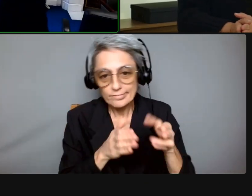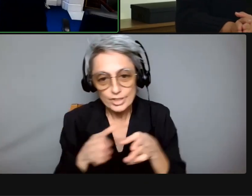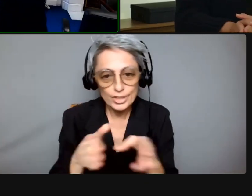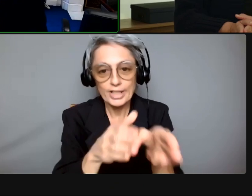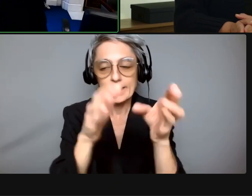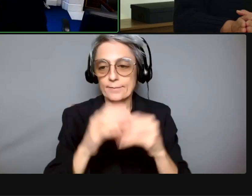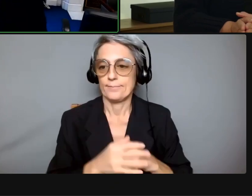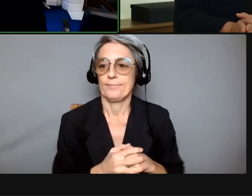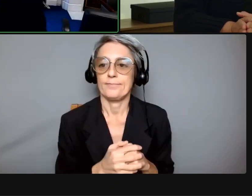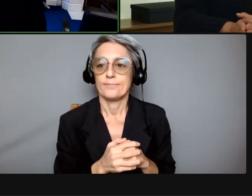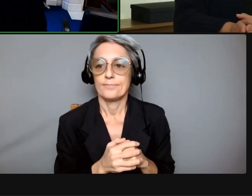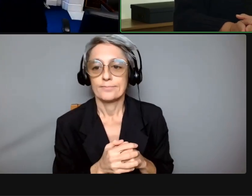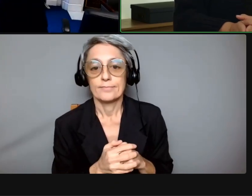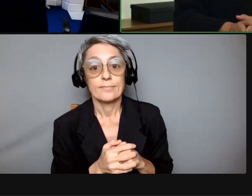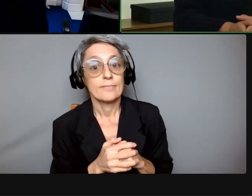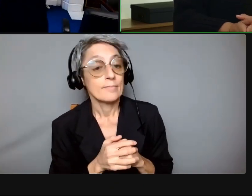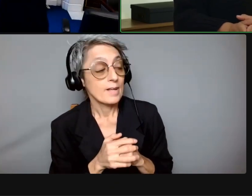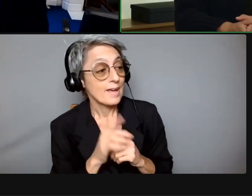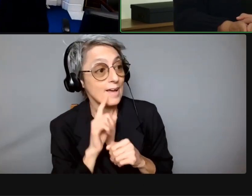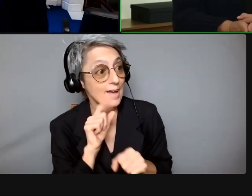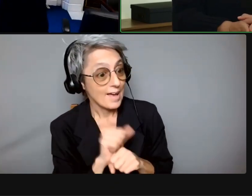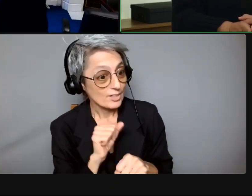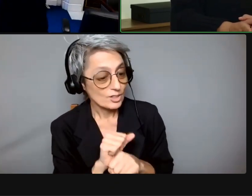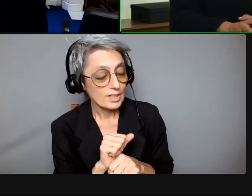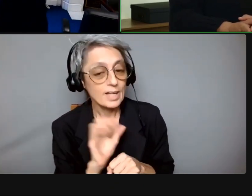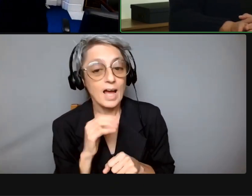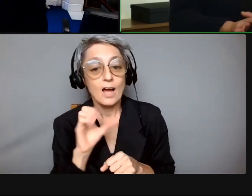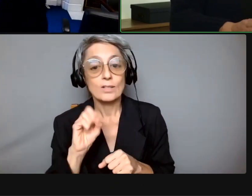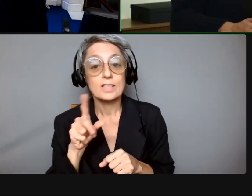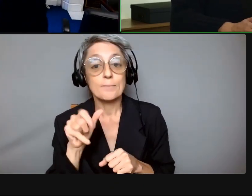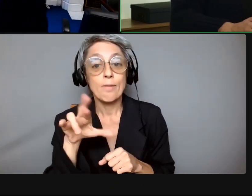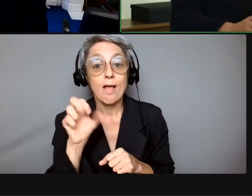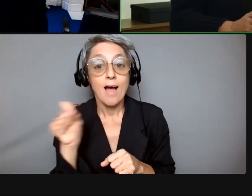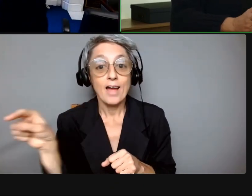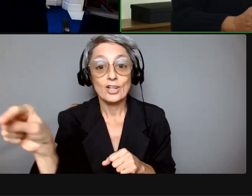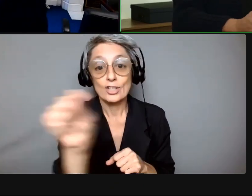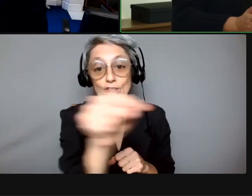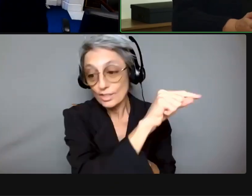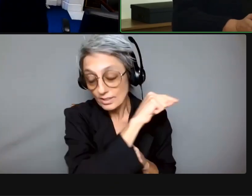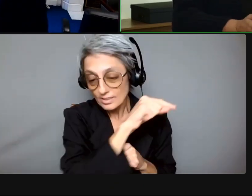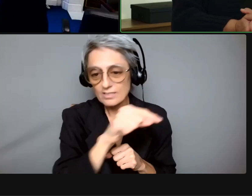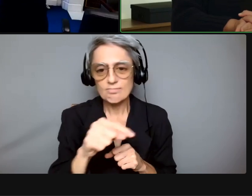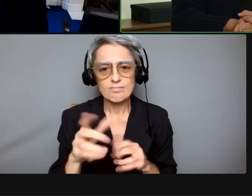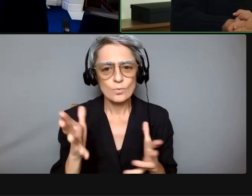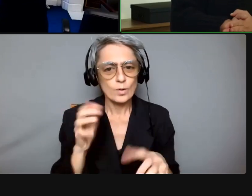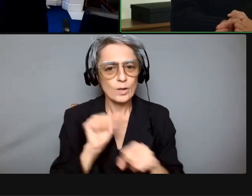we've been working with our suppliers since before we got to 100 percent renewable energy.